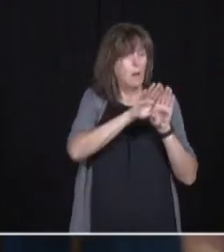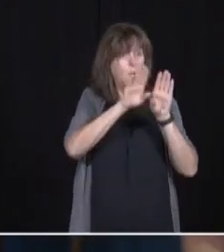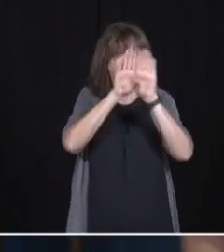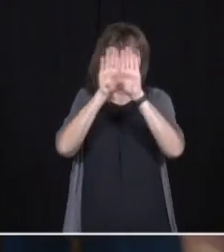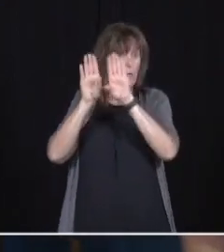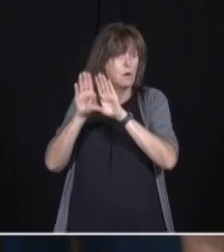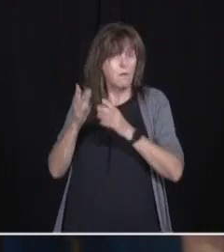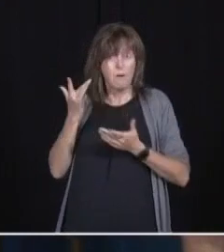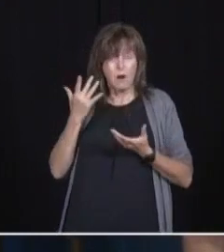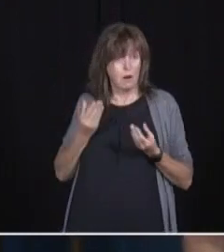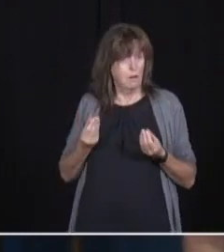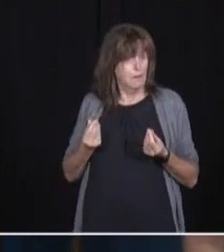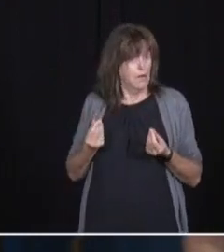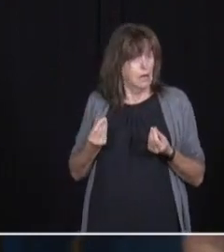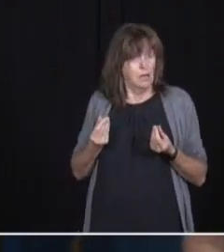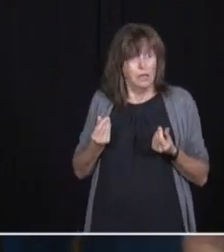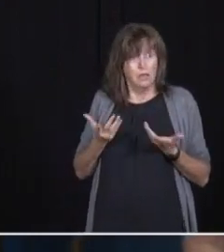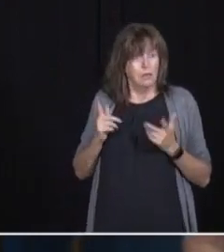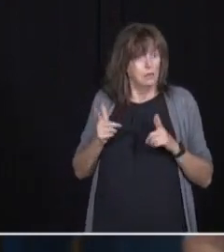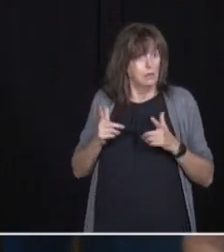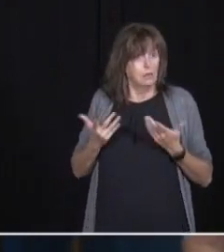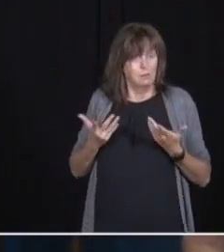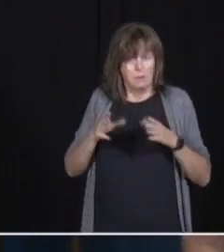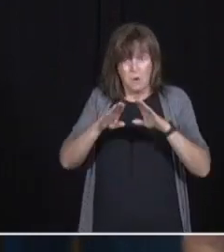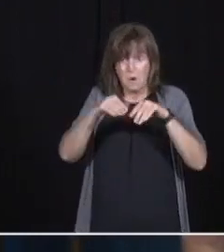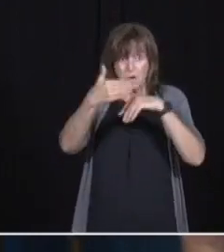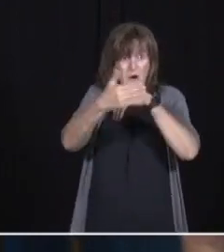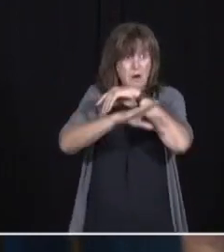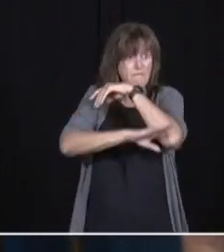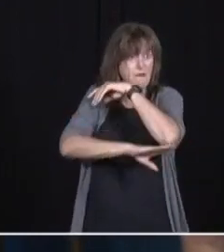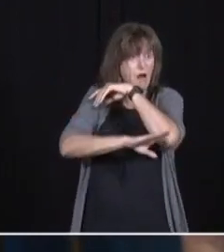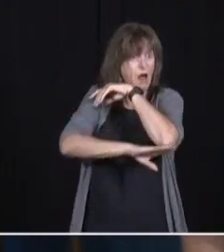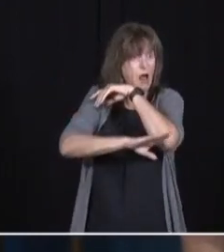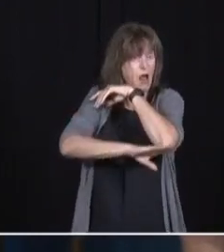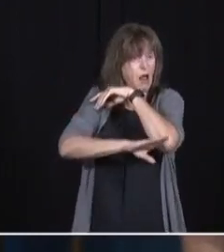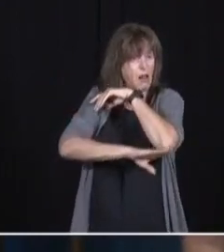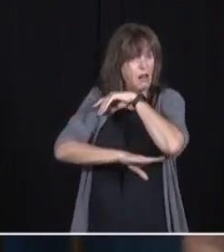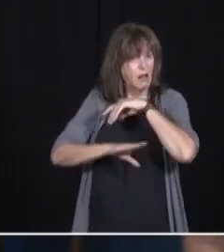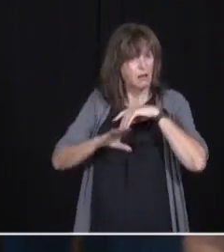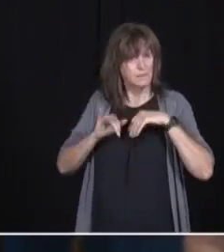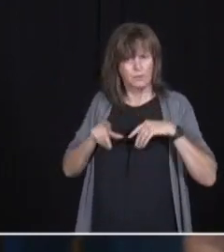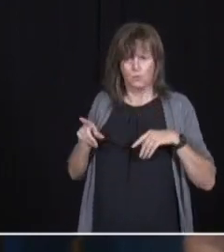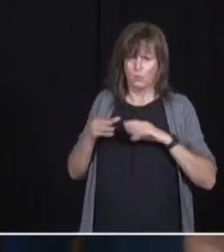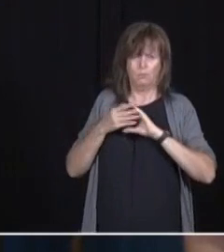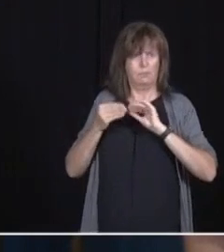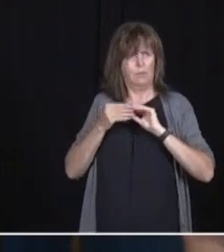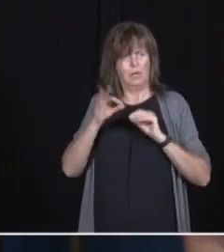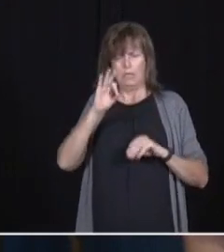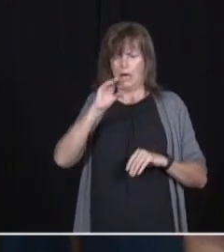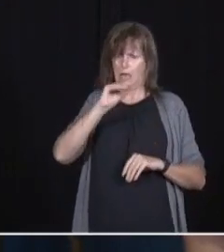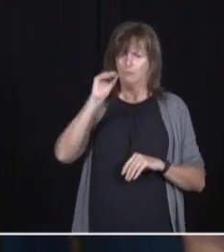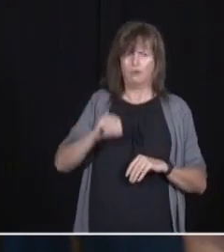the fall. Can you explain a little bit of where that 90% number is coming from and whether there is any